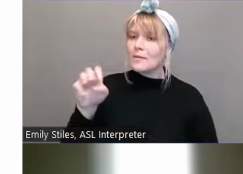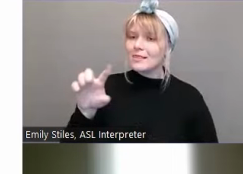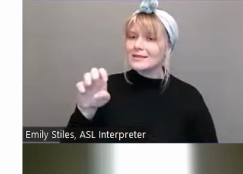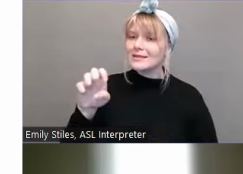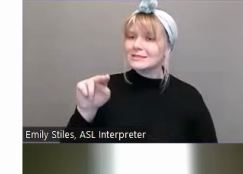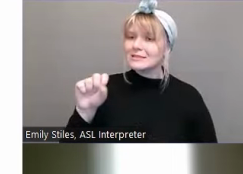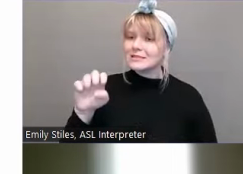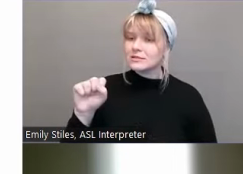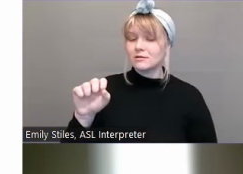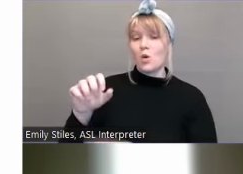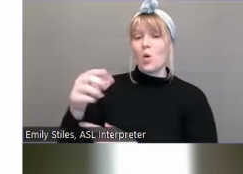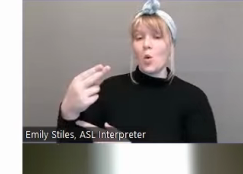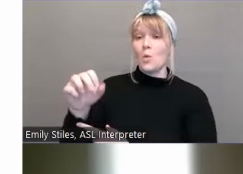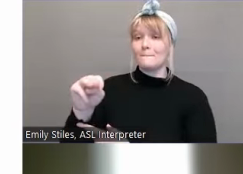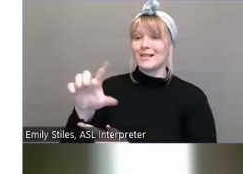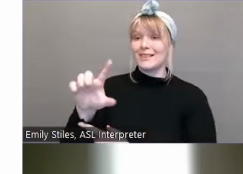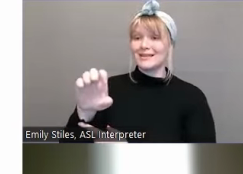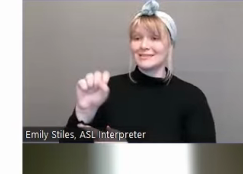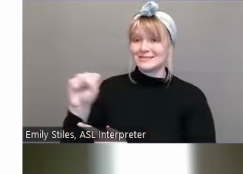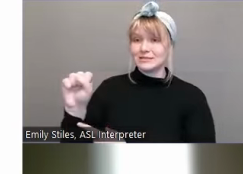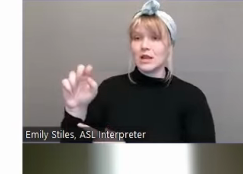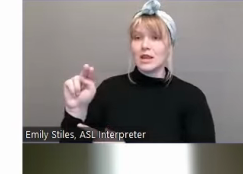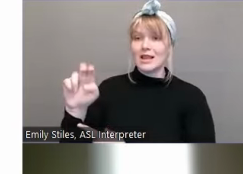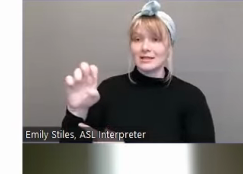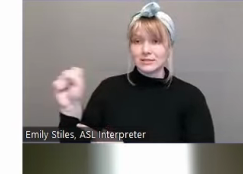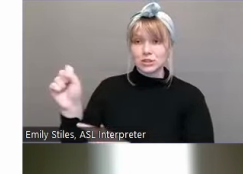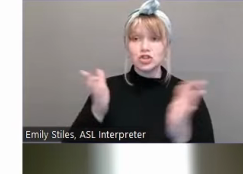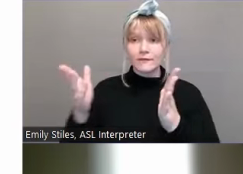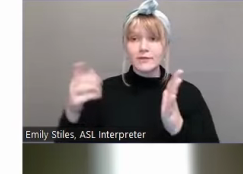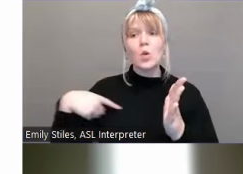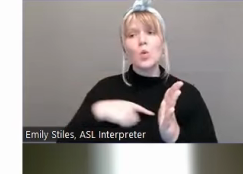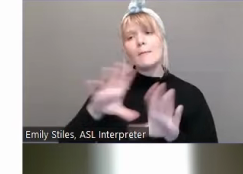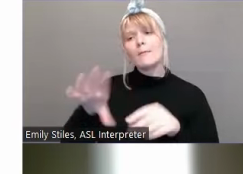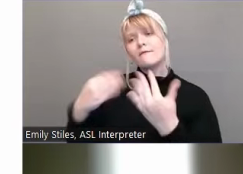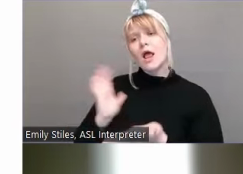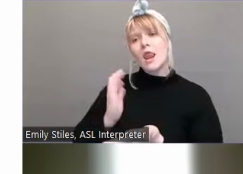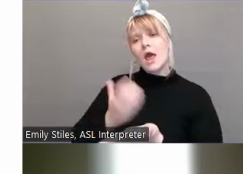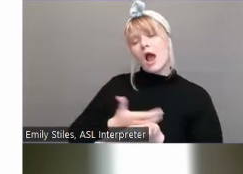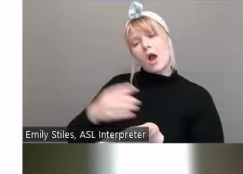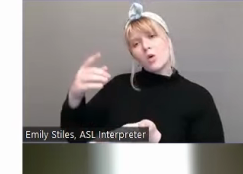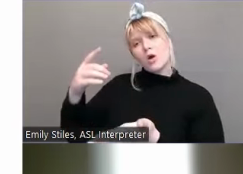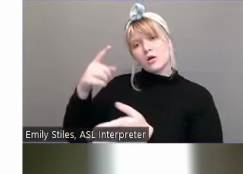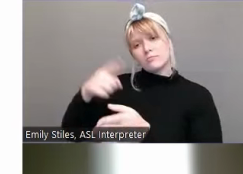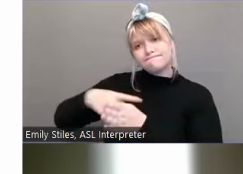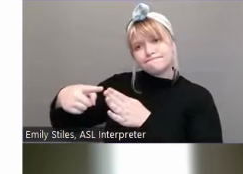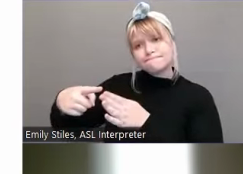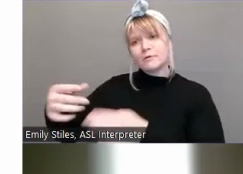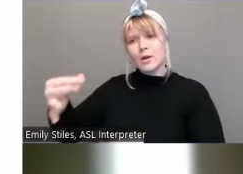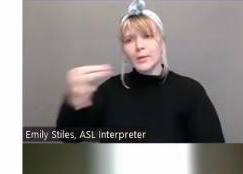our insight and expertise on disability and what people with disabilities were facing as it relates to housing.